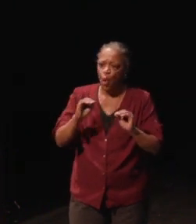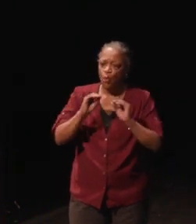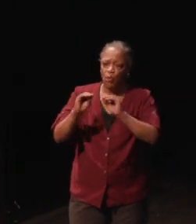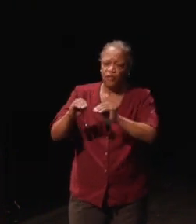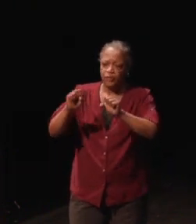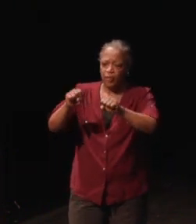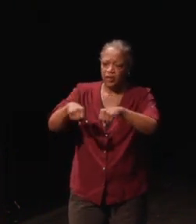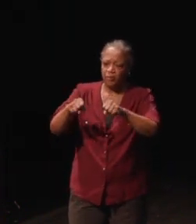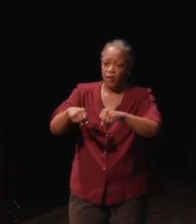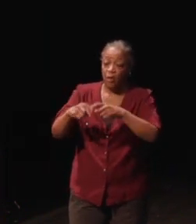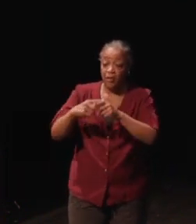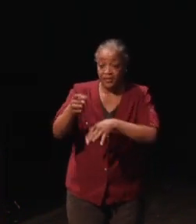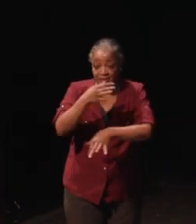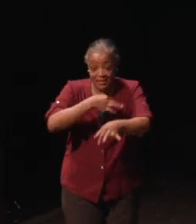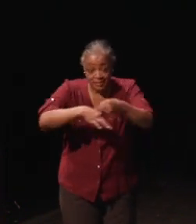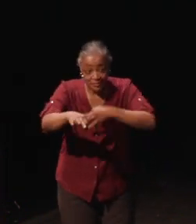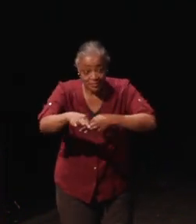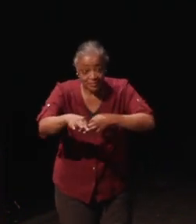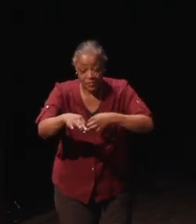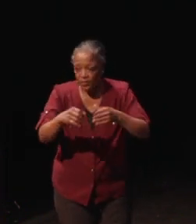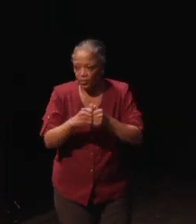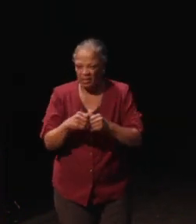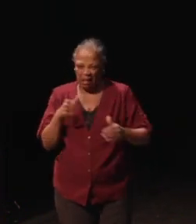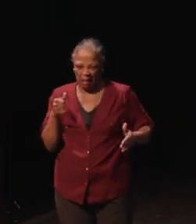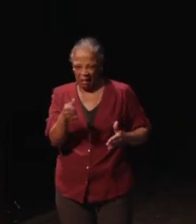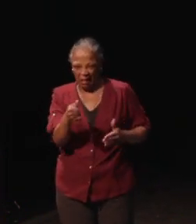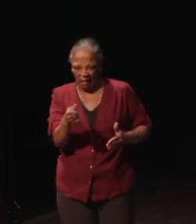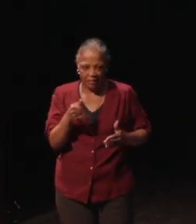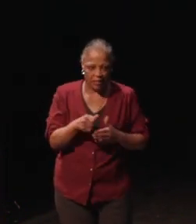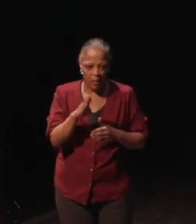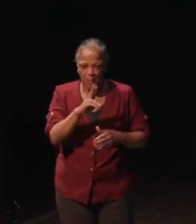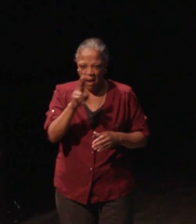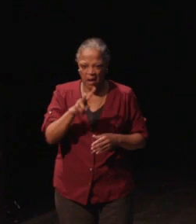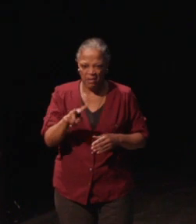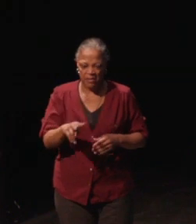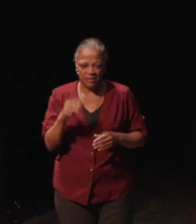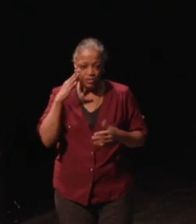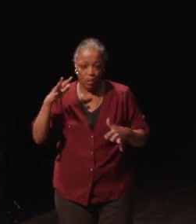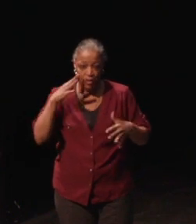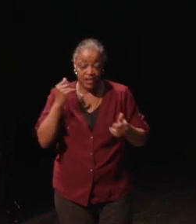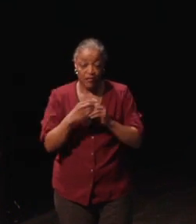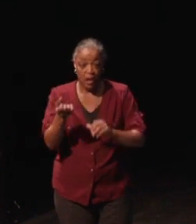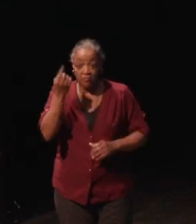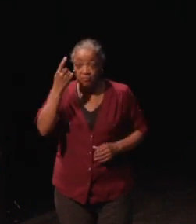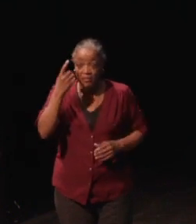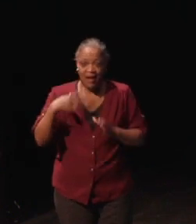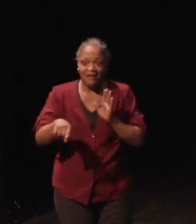But instead replace it with just a buzzing sound, and everybody got that, it was a negative sound,